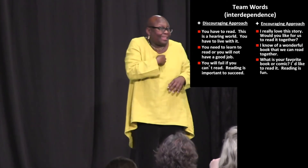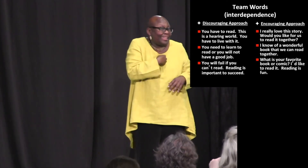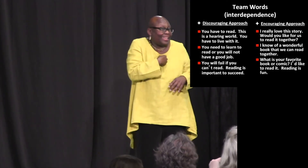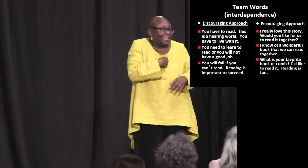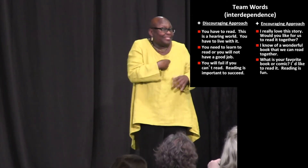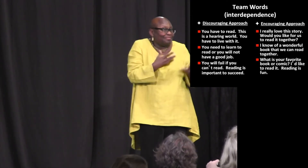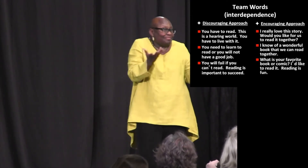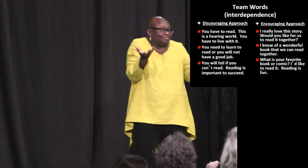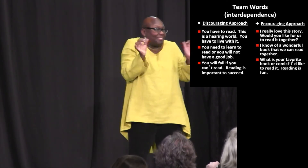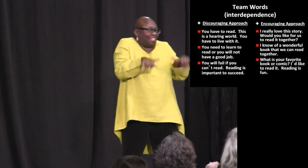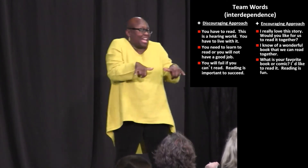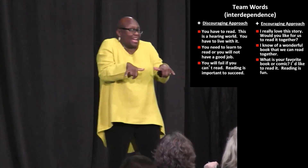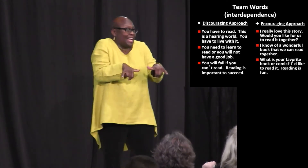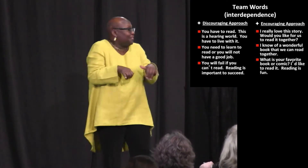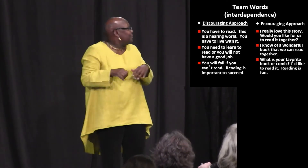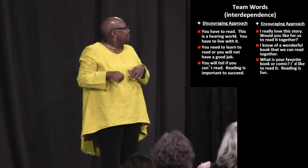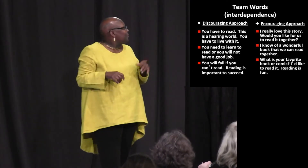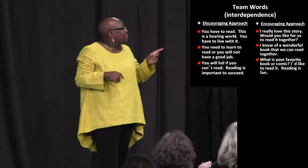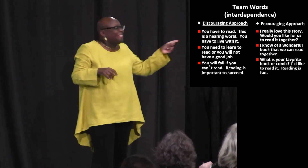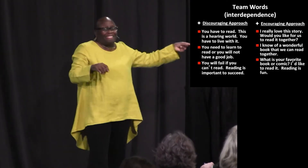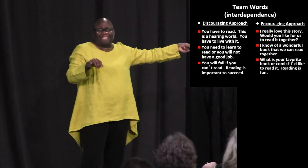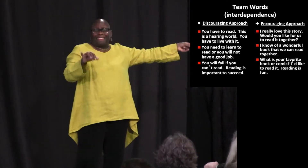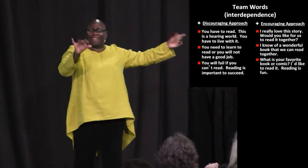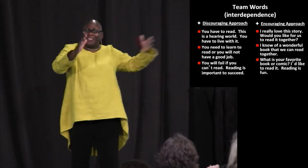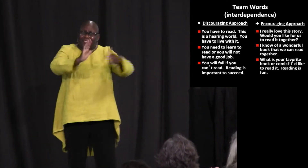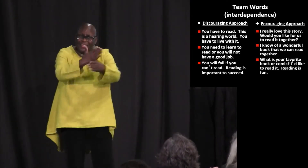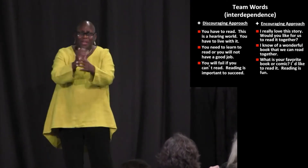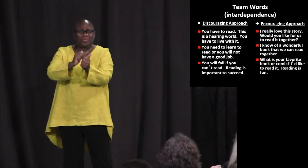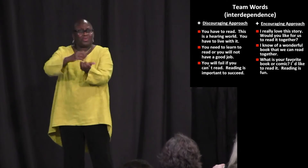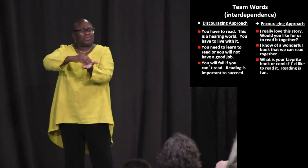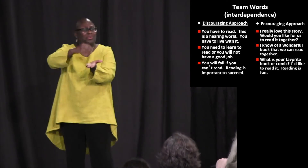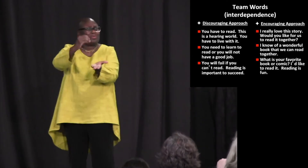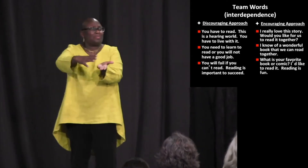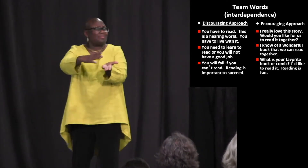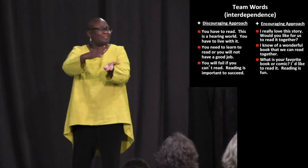the dreaded academic textbook comes out as I'm preparing for class when we start our descent,